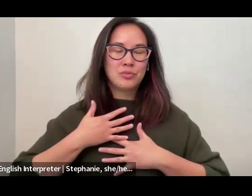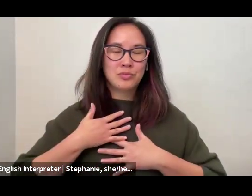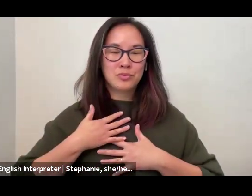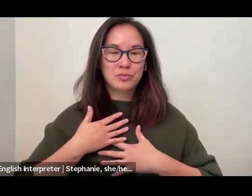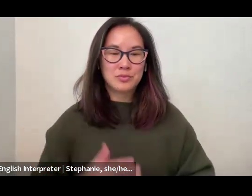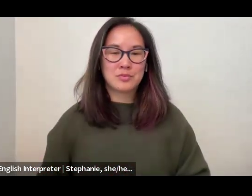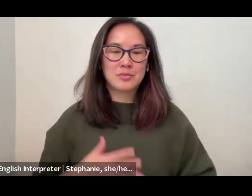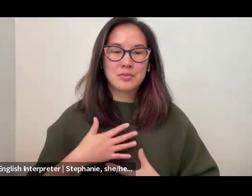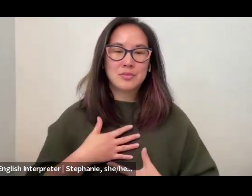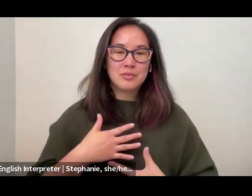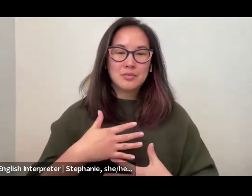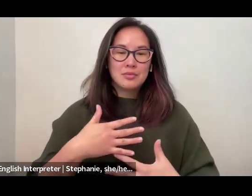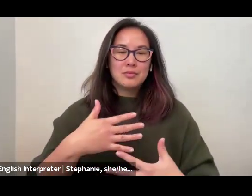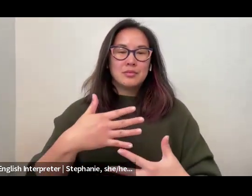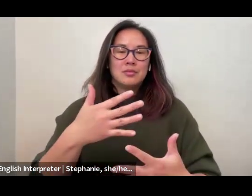That's one. I'm going to count five breaths.